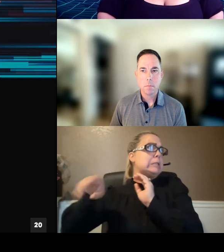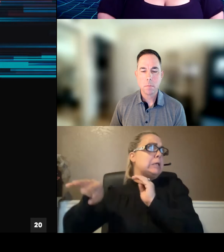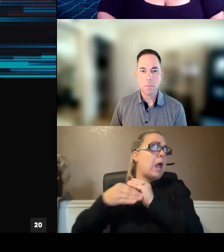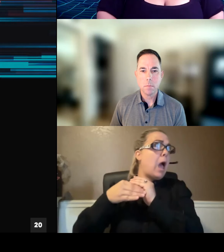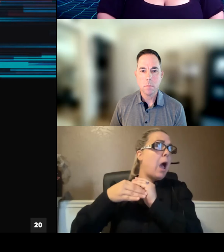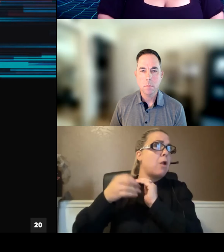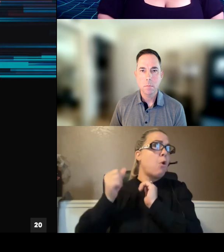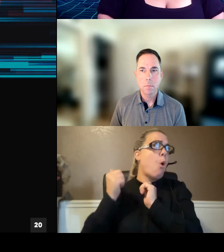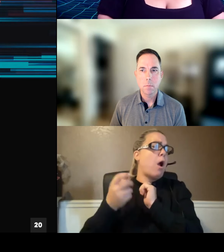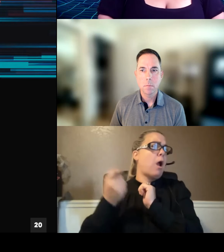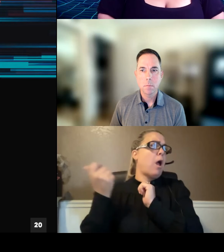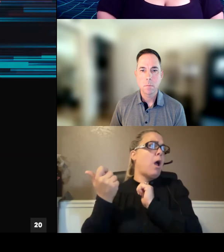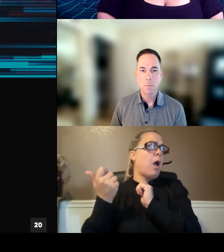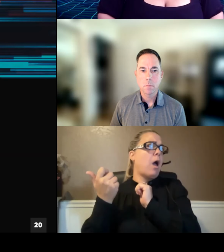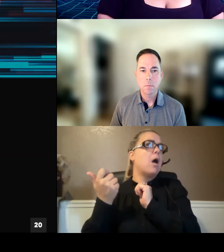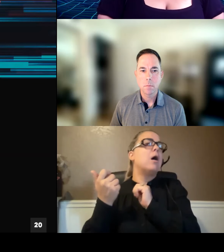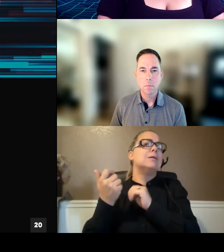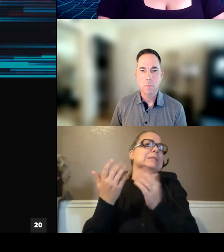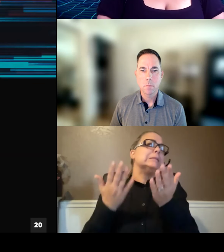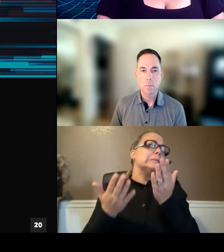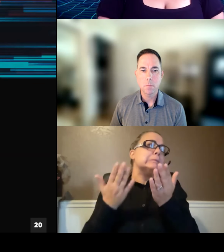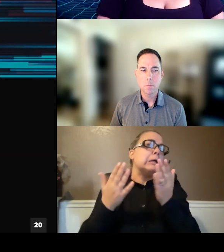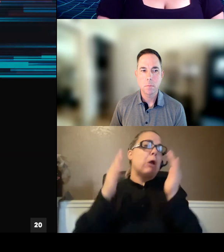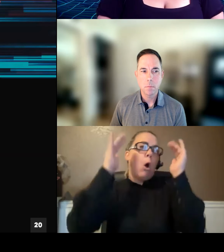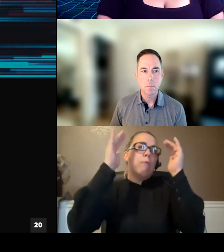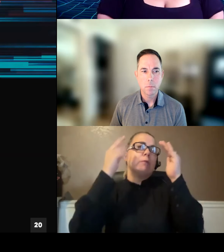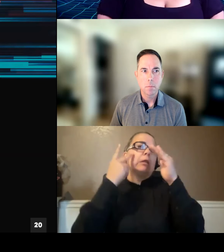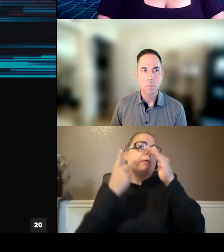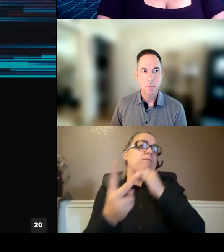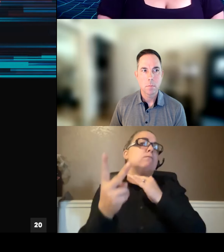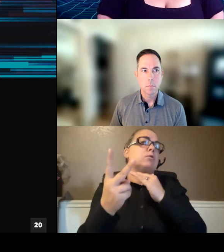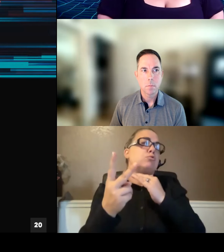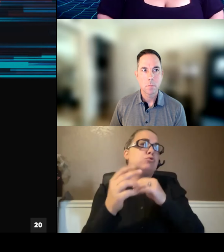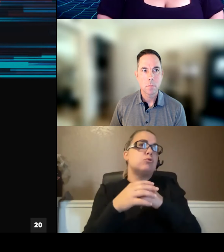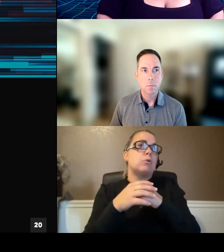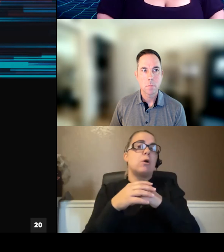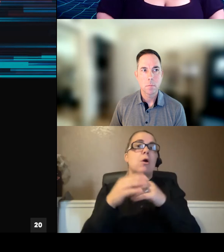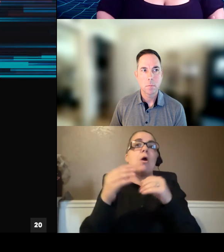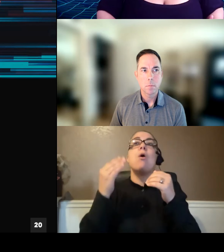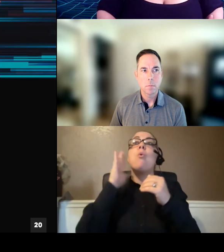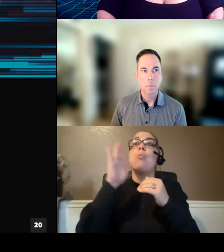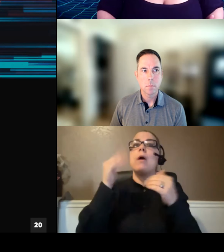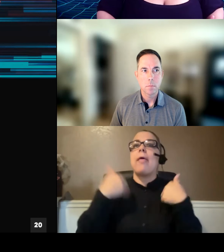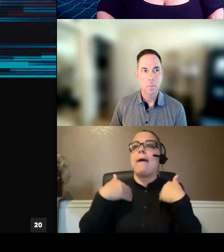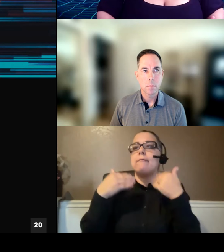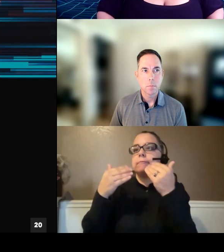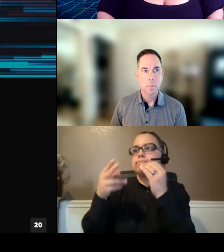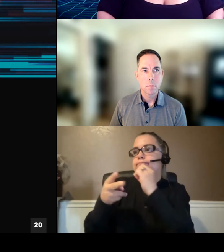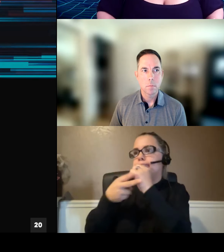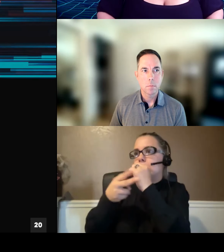able to pinpoint what a sound is. It will have a library of sounds, and it will make the best